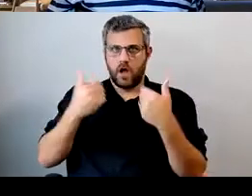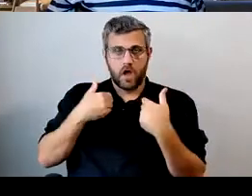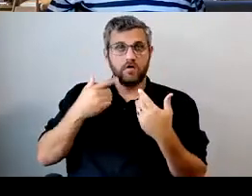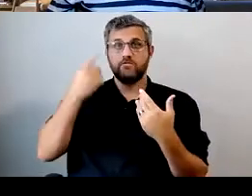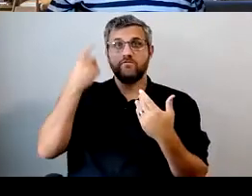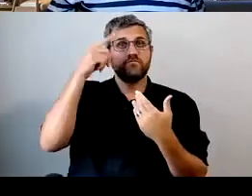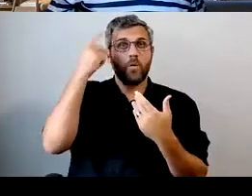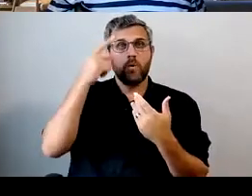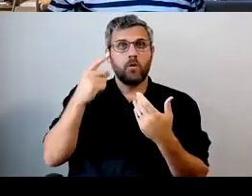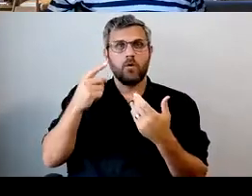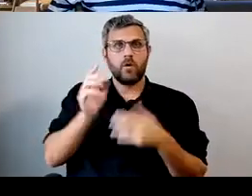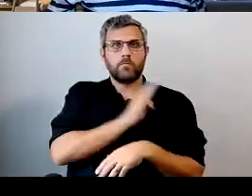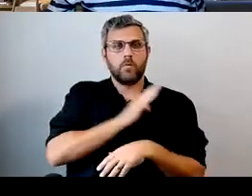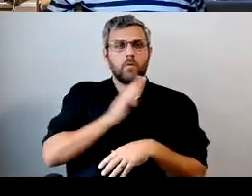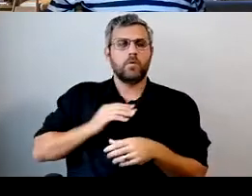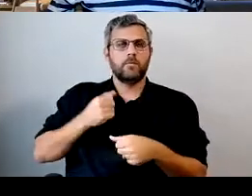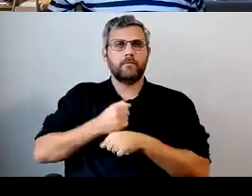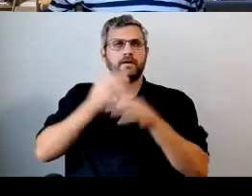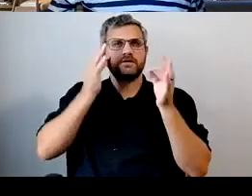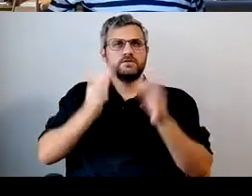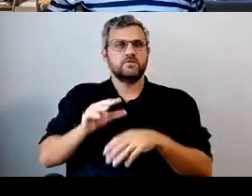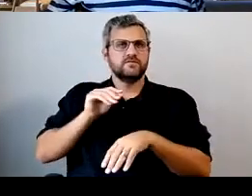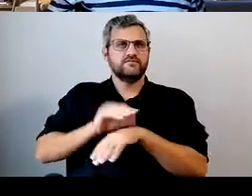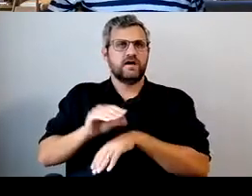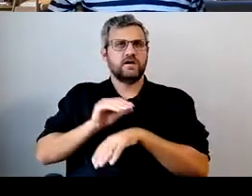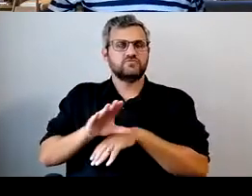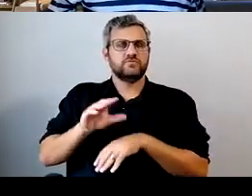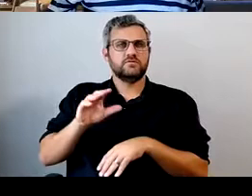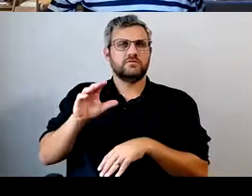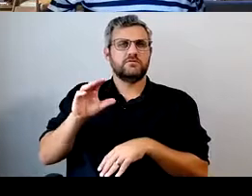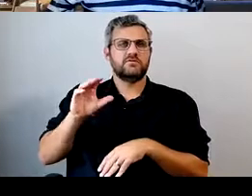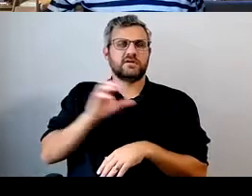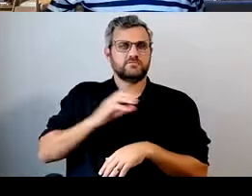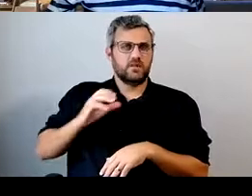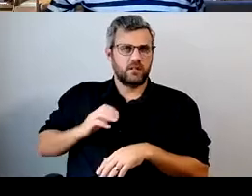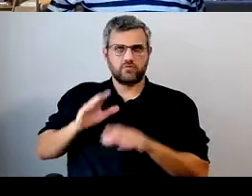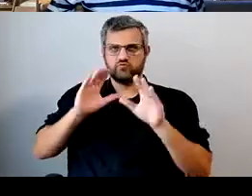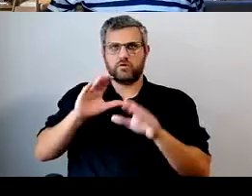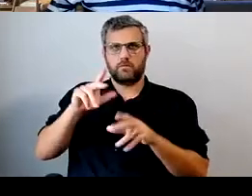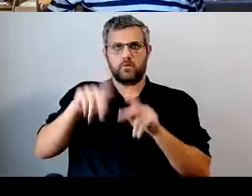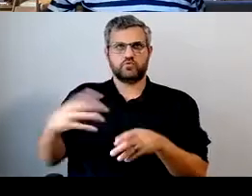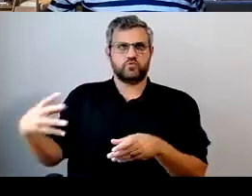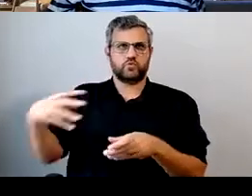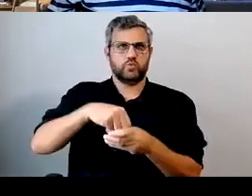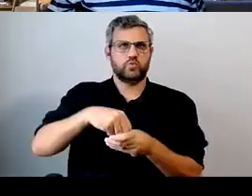a decision-making board or the advisory council or those kinds of things, that'd be a great part to include in that aspect of it,